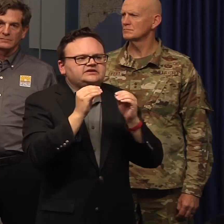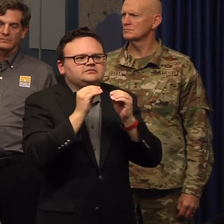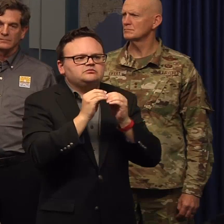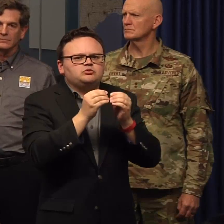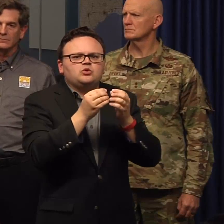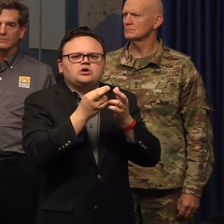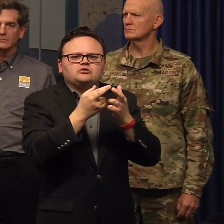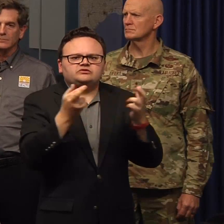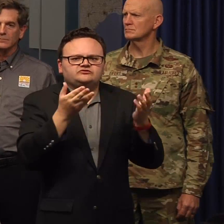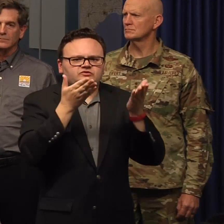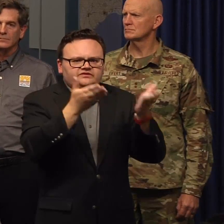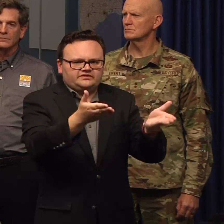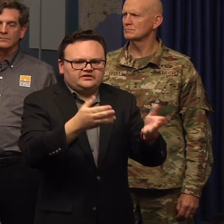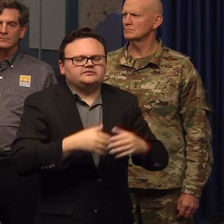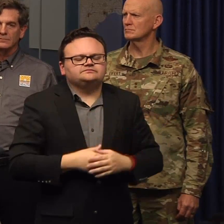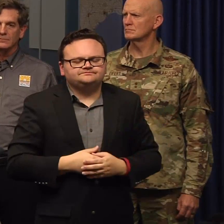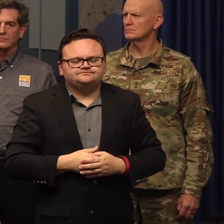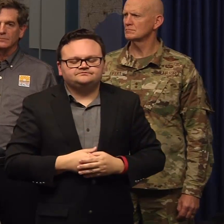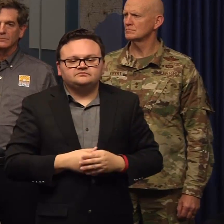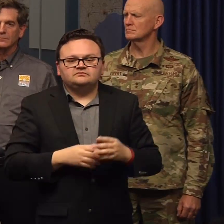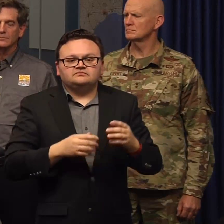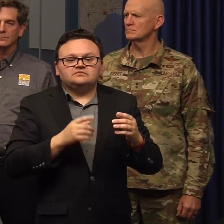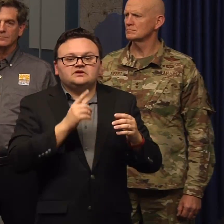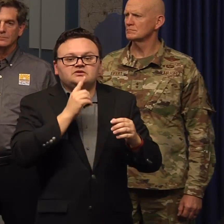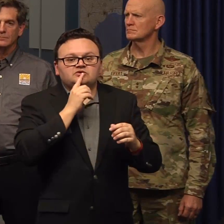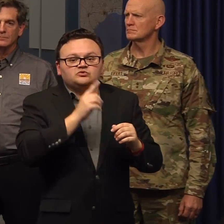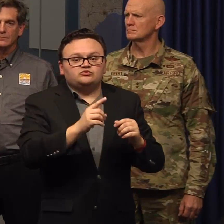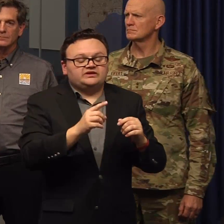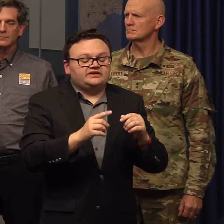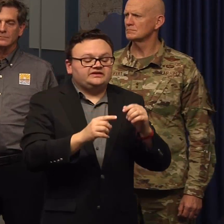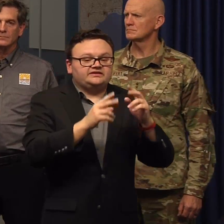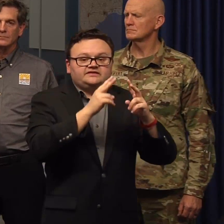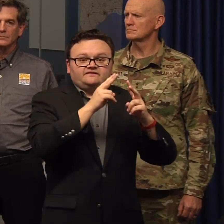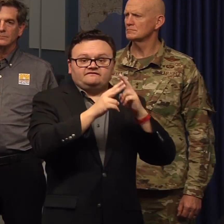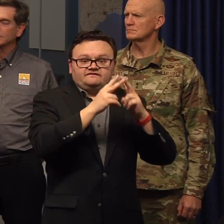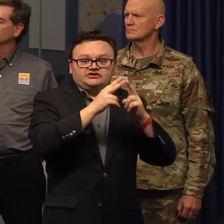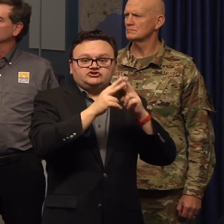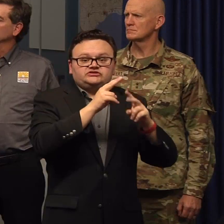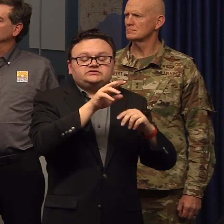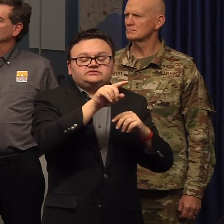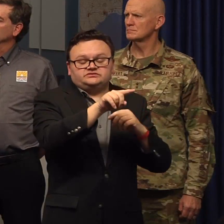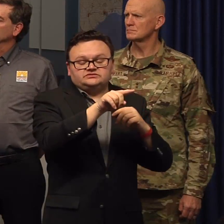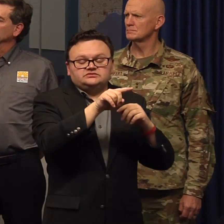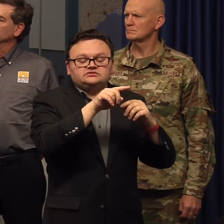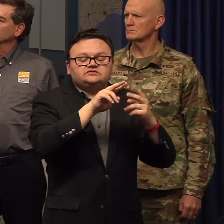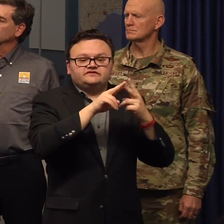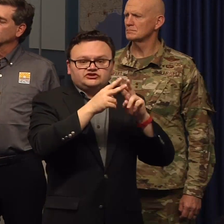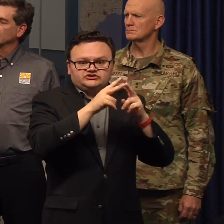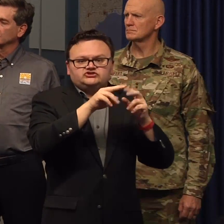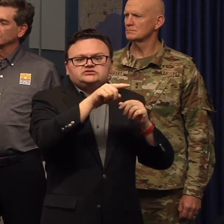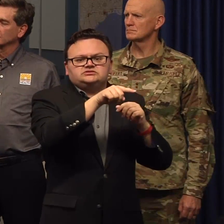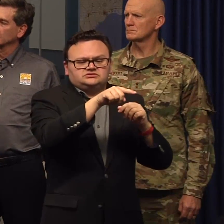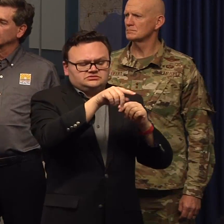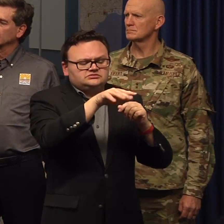WE'VE BEEN WORKING ON IT FOR THE LAST SEVERAL DAYS. HOPEFULLY WE WILL HAVE AN ANNOUNCEMENT ON THAT SOON BUT I THINK IT WOULD BE APPROPRIATE TO DO SOMETHING THERE AND ALSO